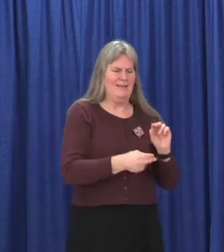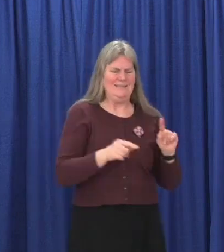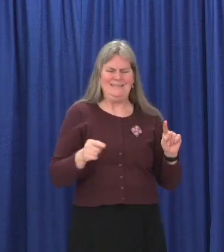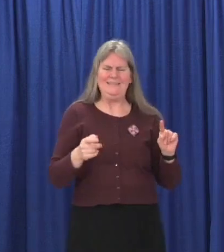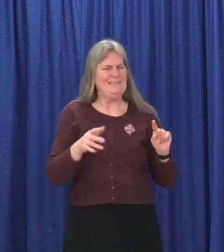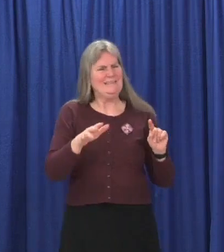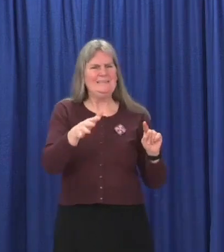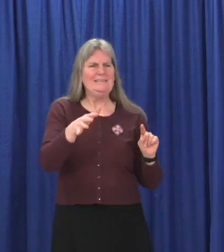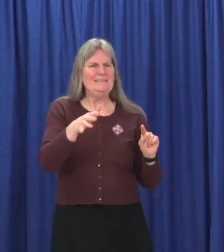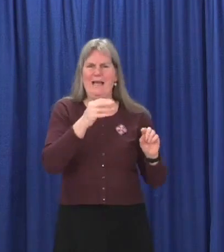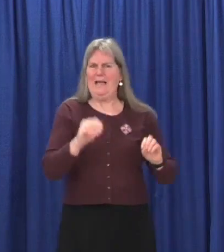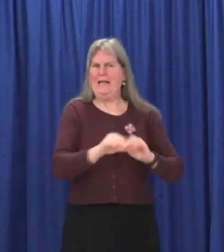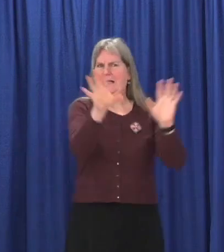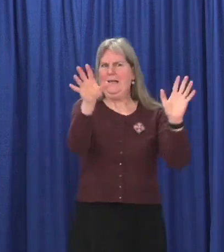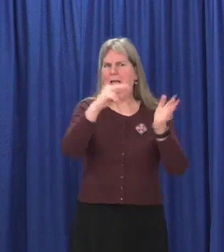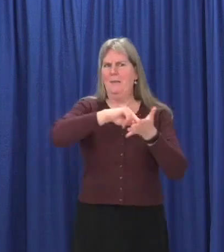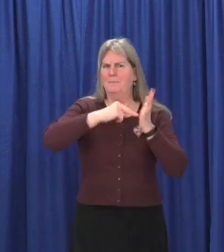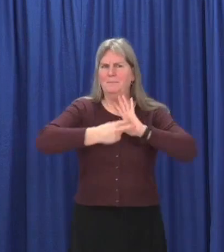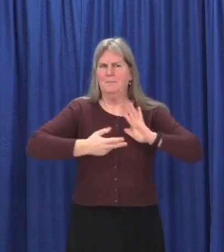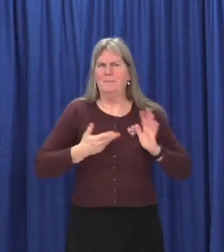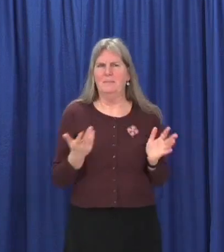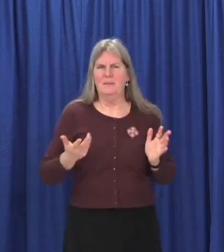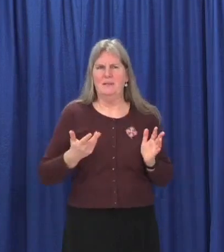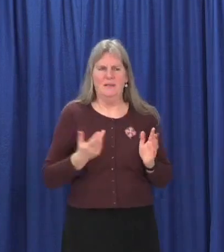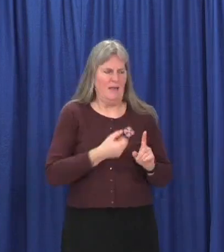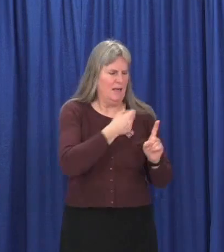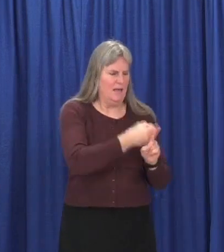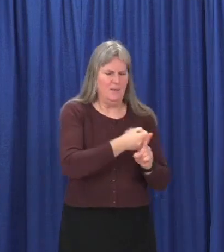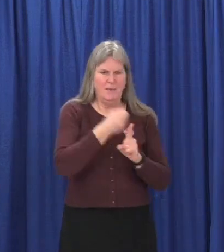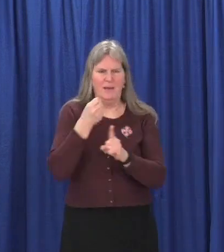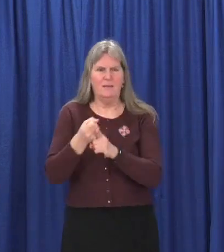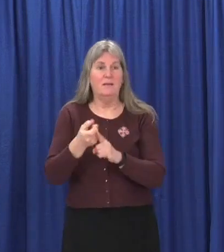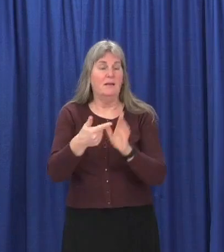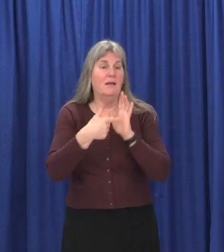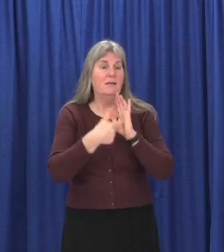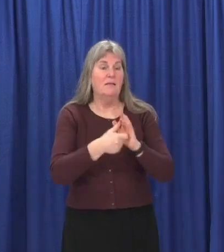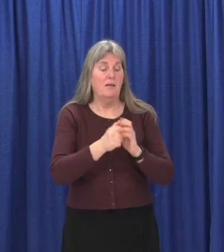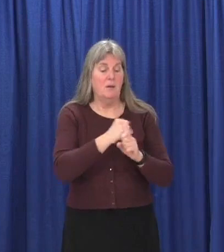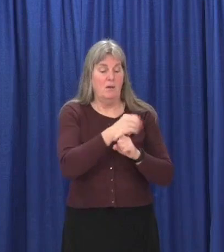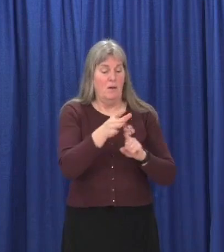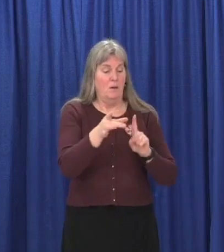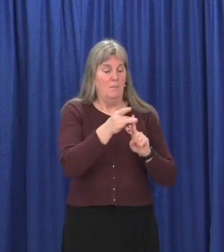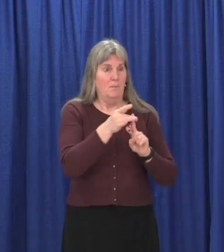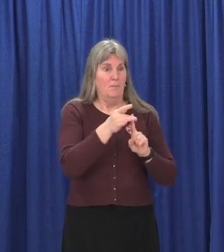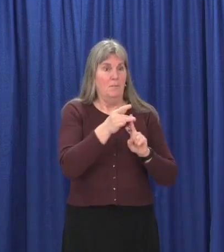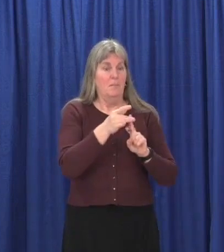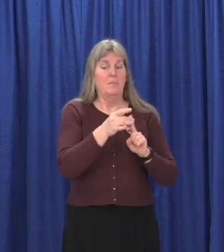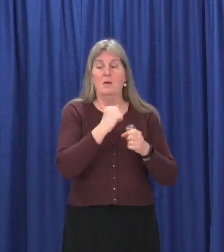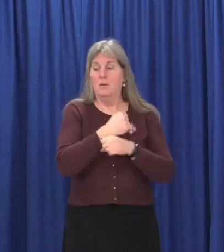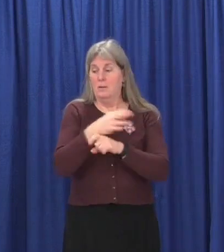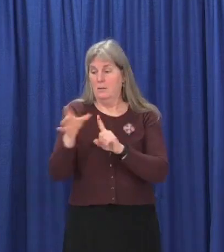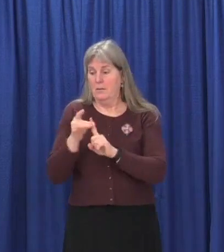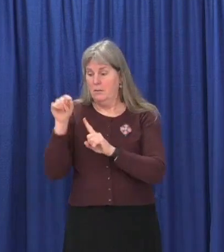it's not direct, and there are many factors that affect, for example, case positivity. For example,